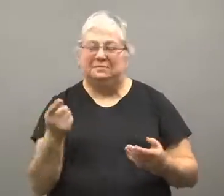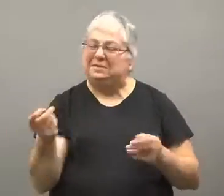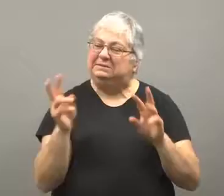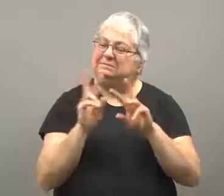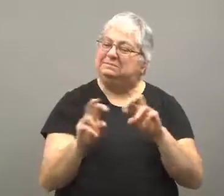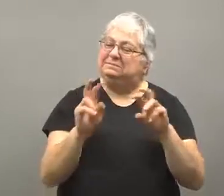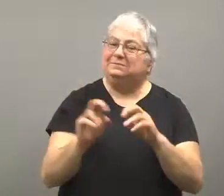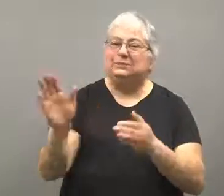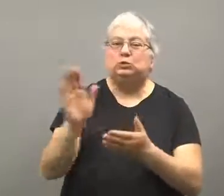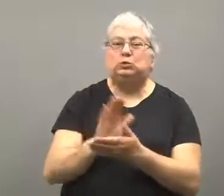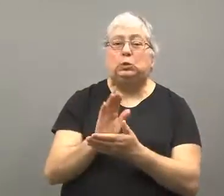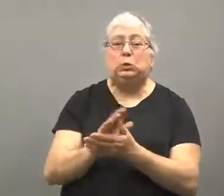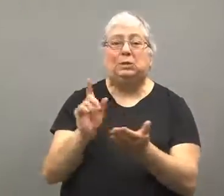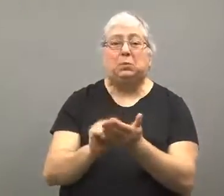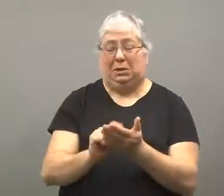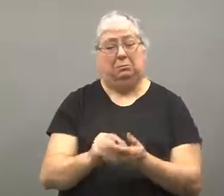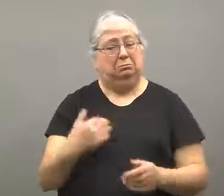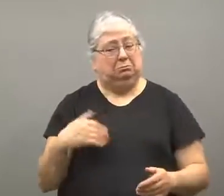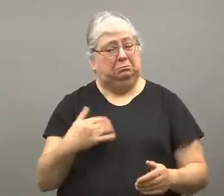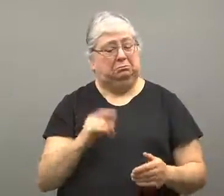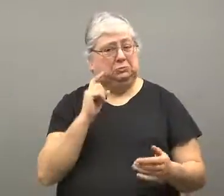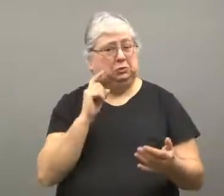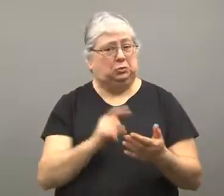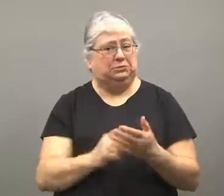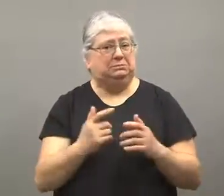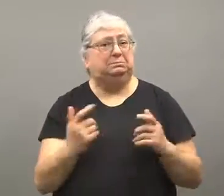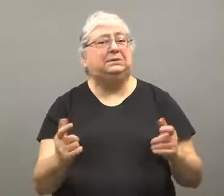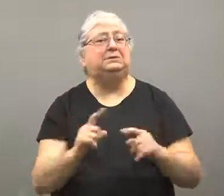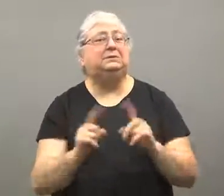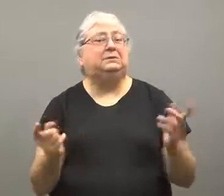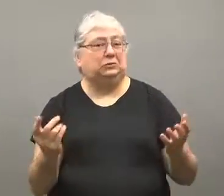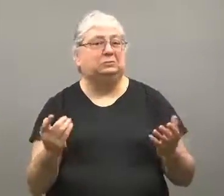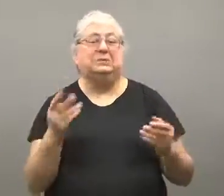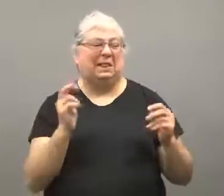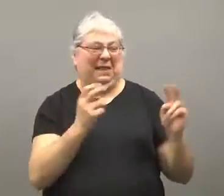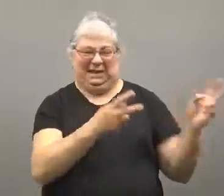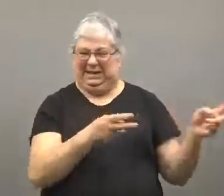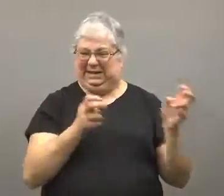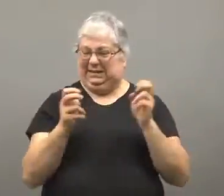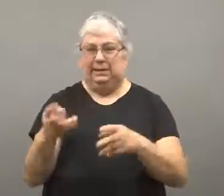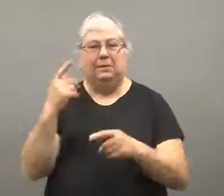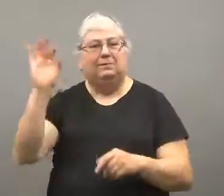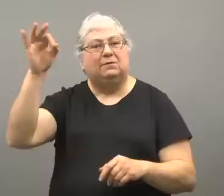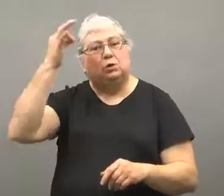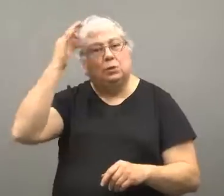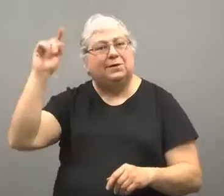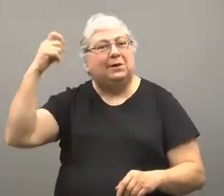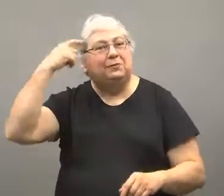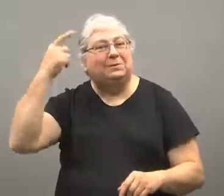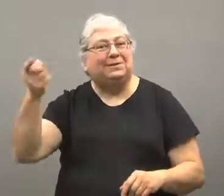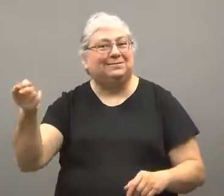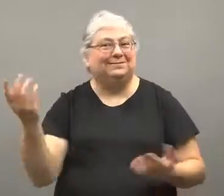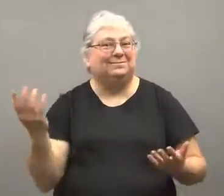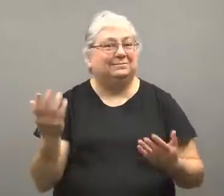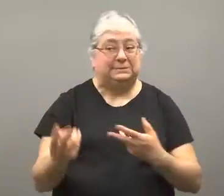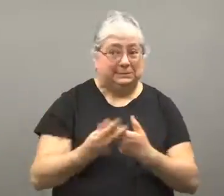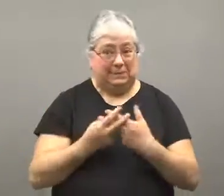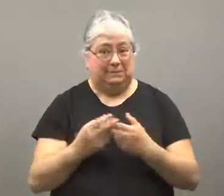He saw that it could make a big difference in ink usage at his school.